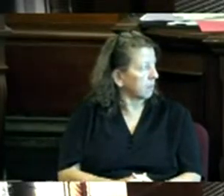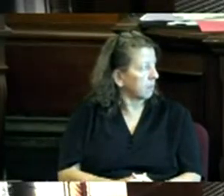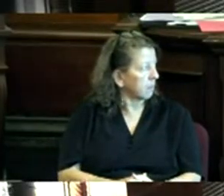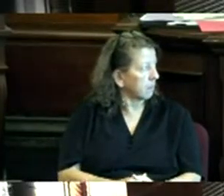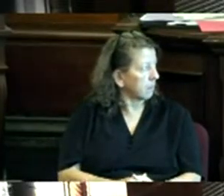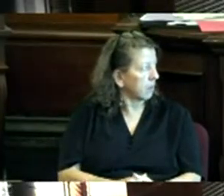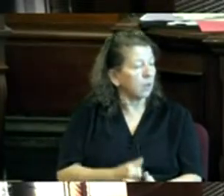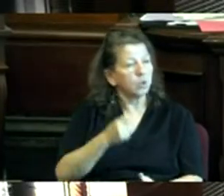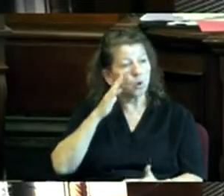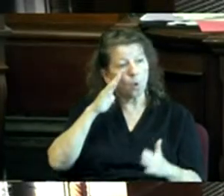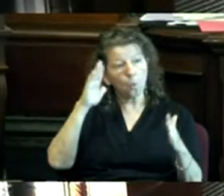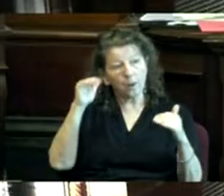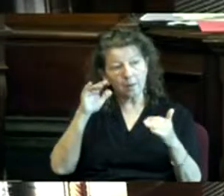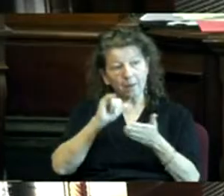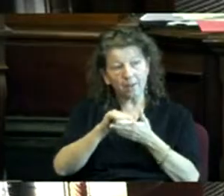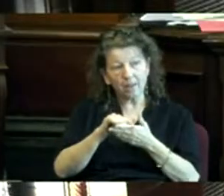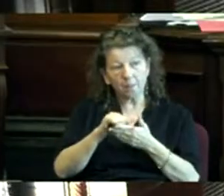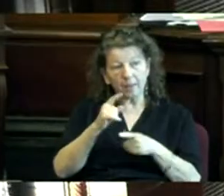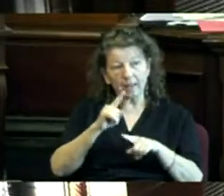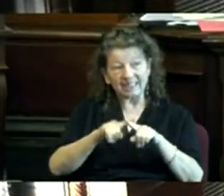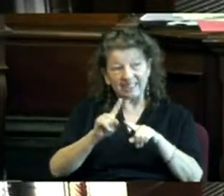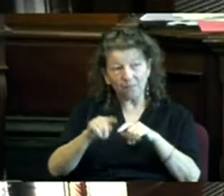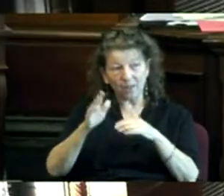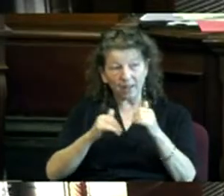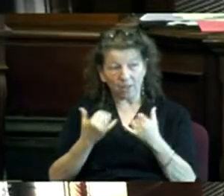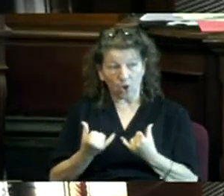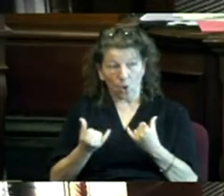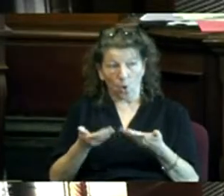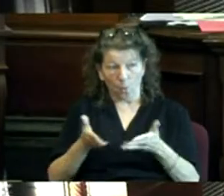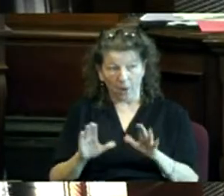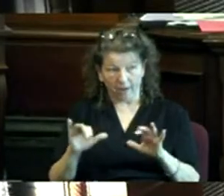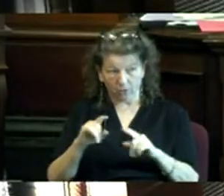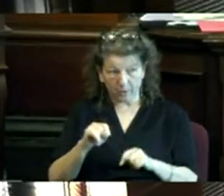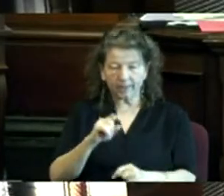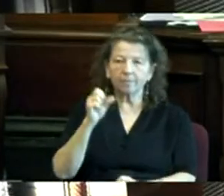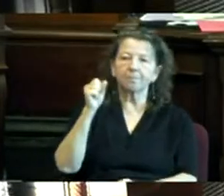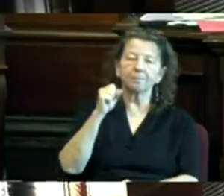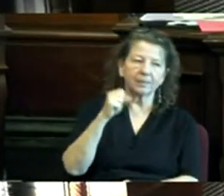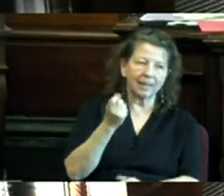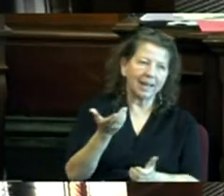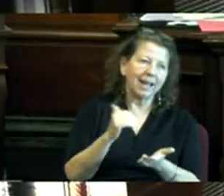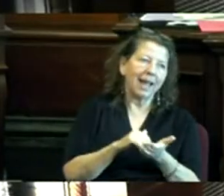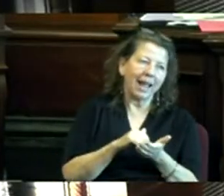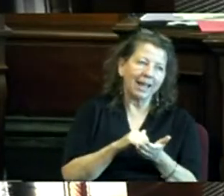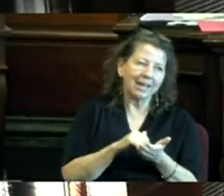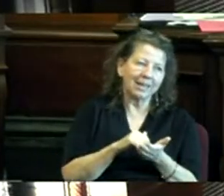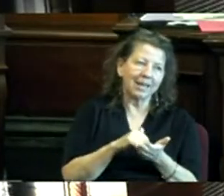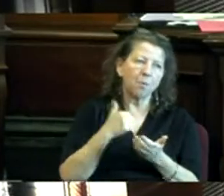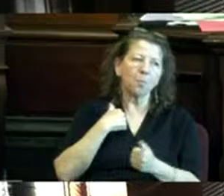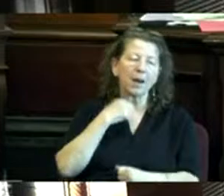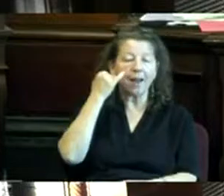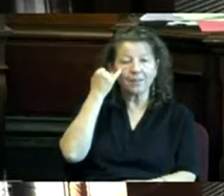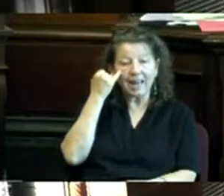Yeah, it's an expansion, I guess. So we're anticipating that there'll be maybe